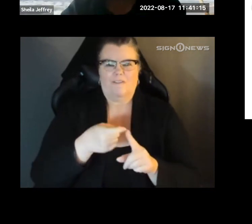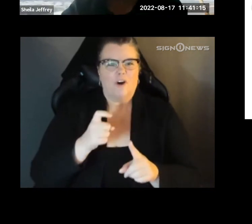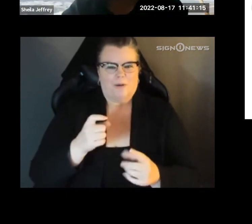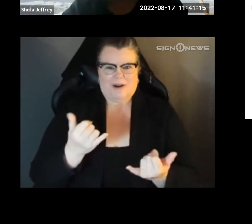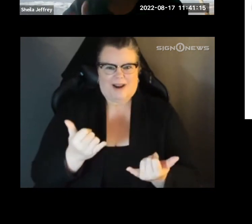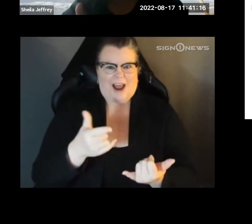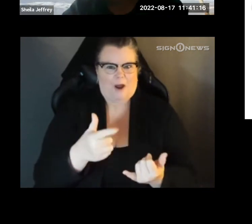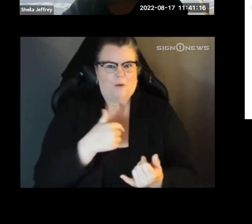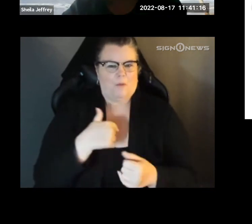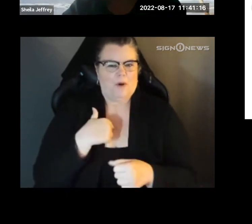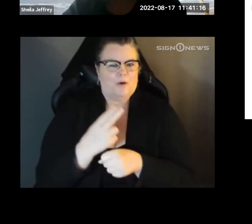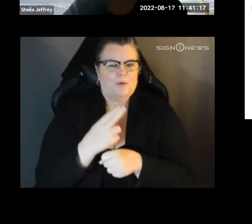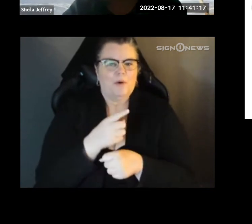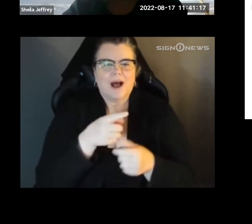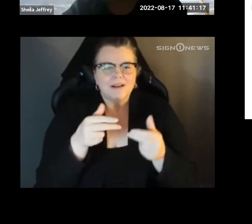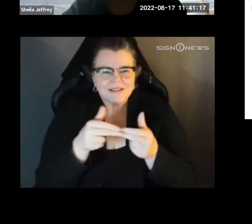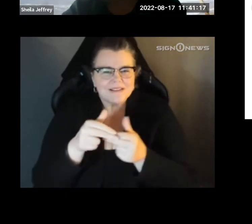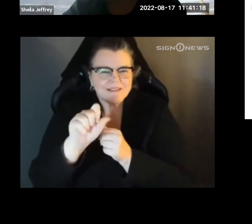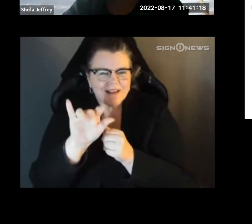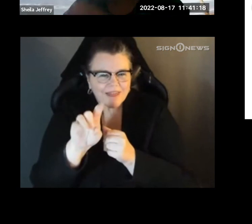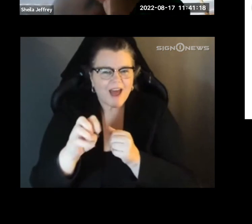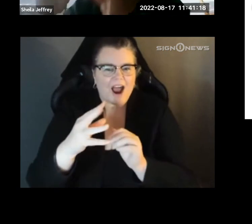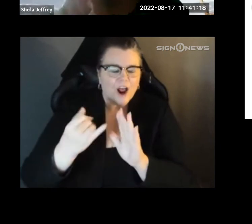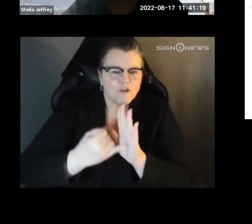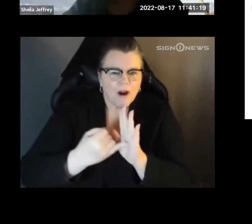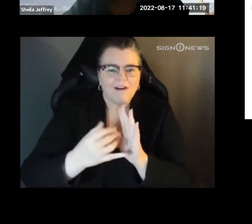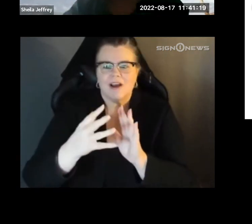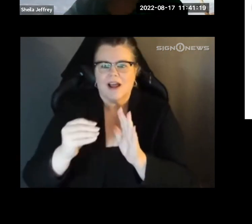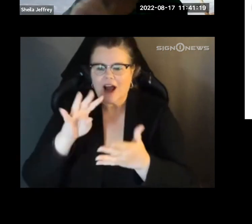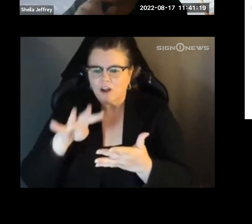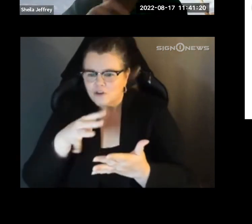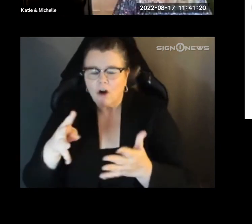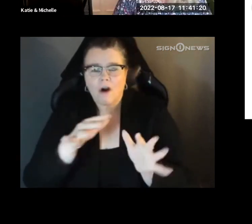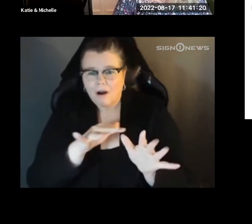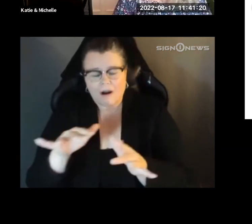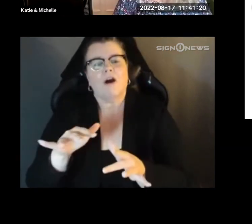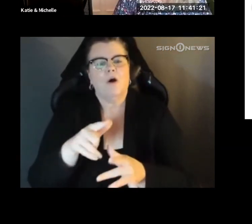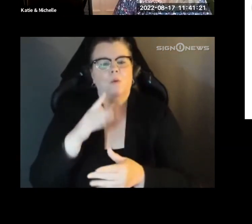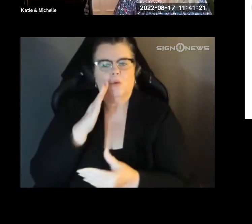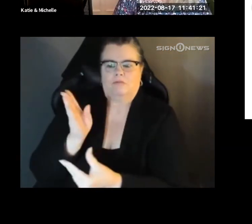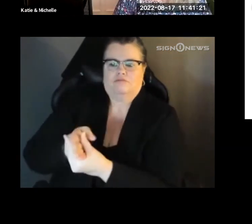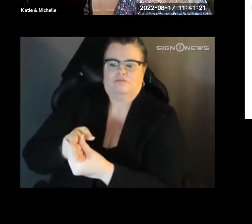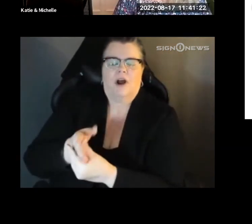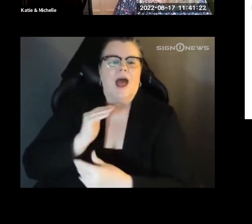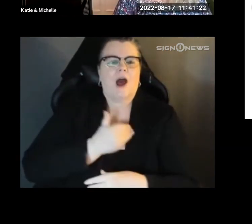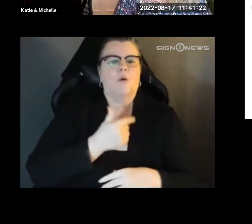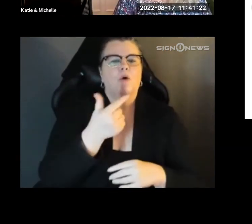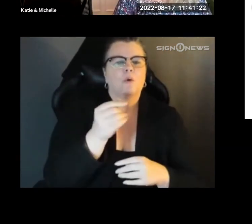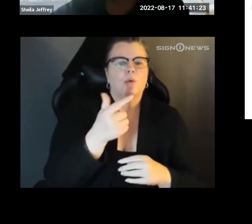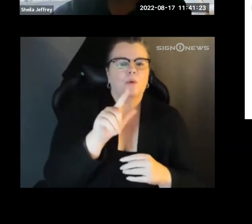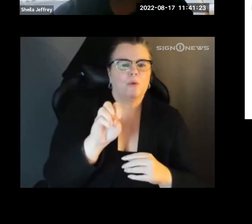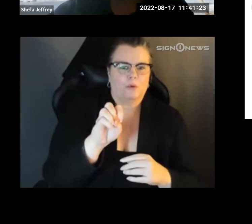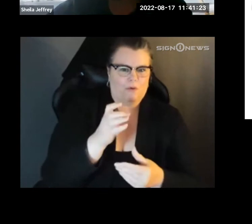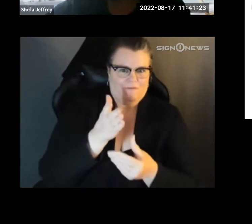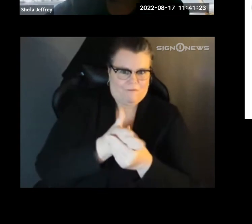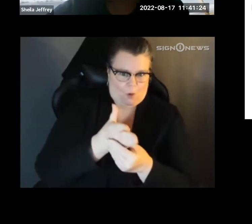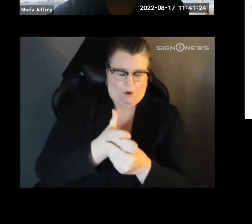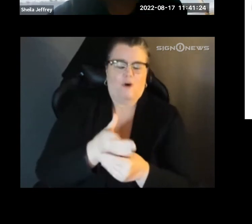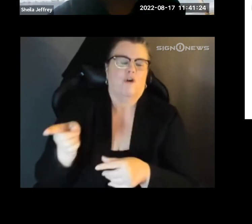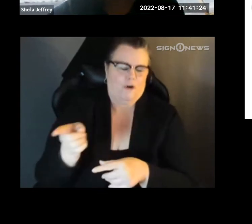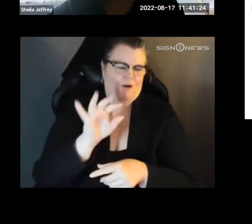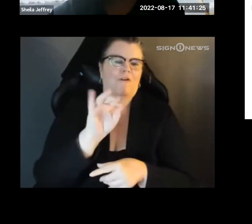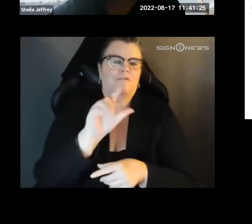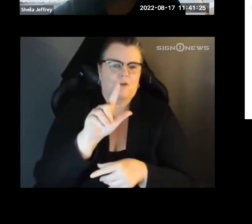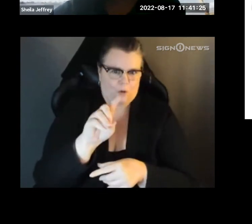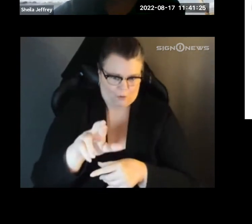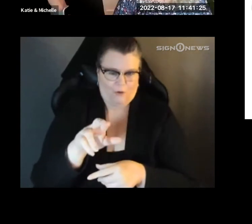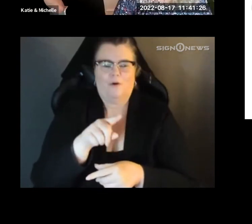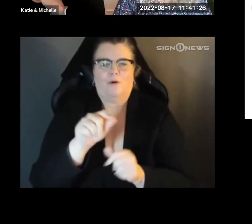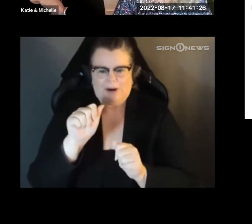when you're not busy click on the link and it'll take you to our Google phone that's right I'm